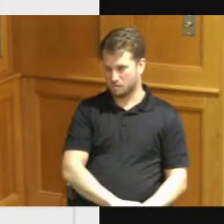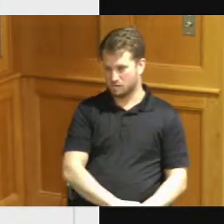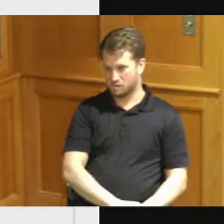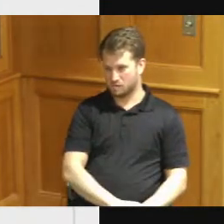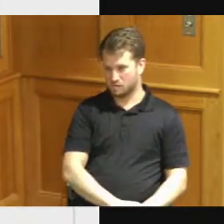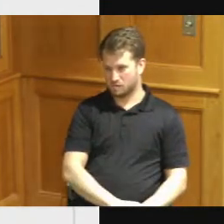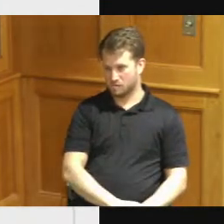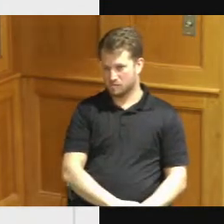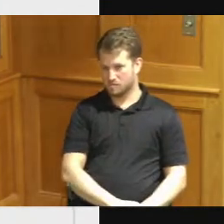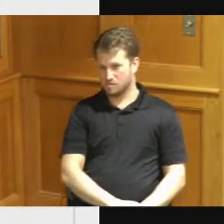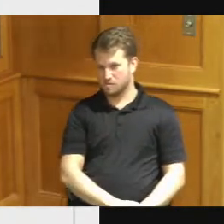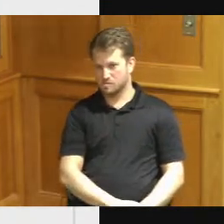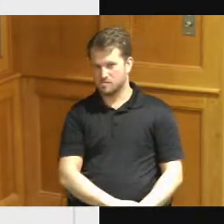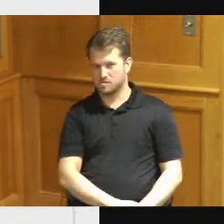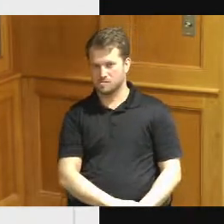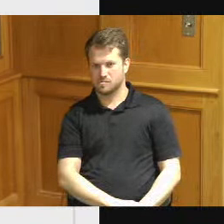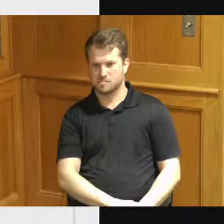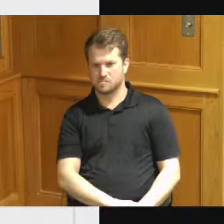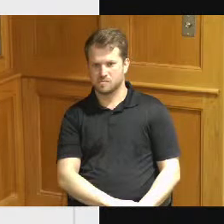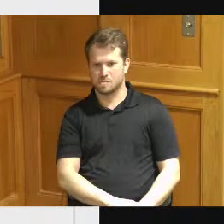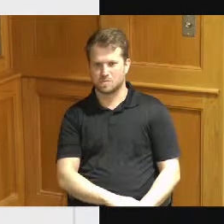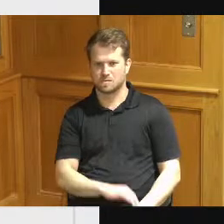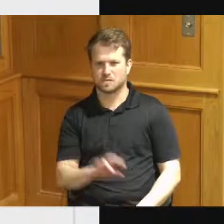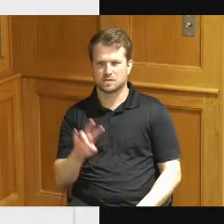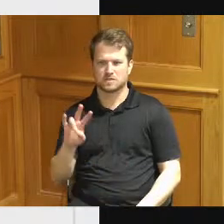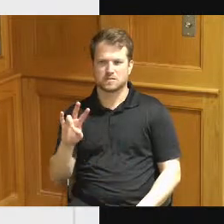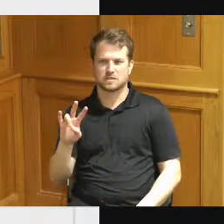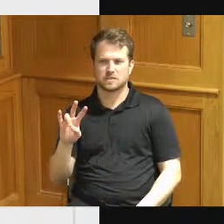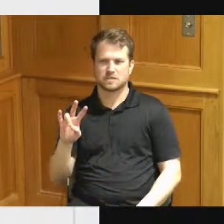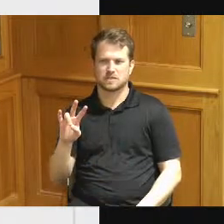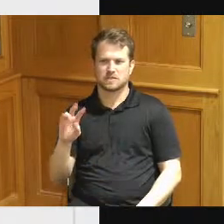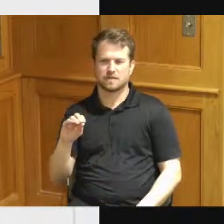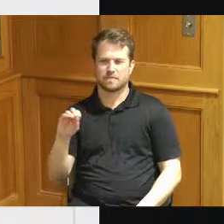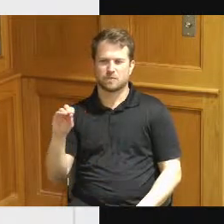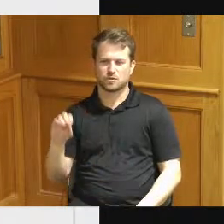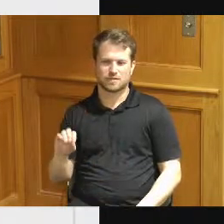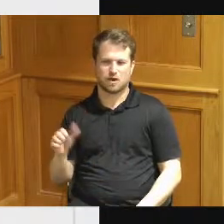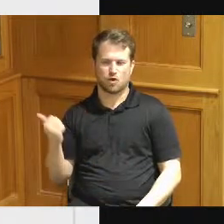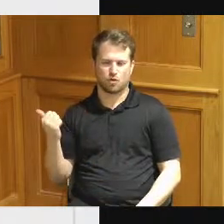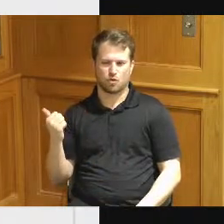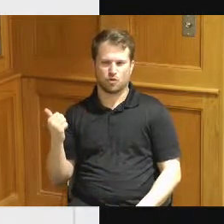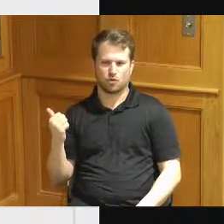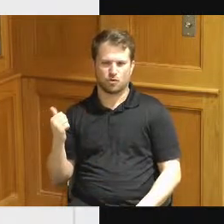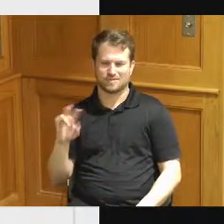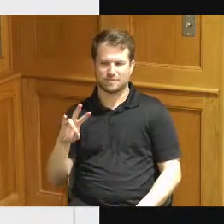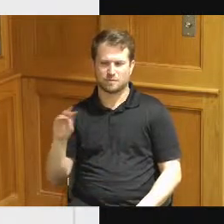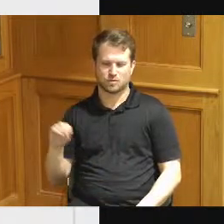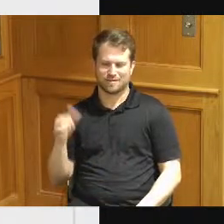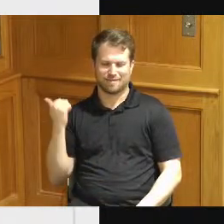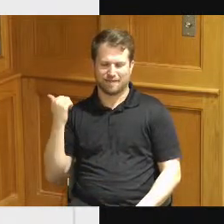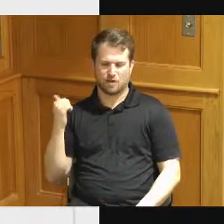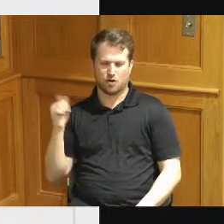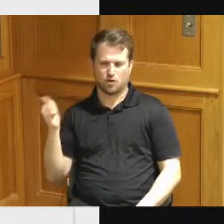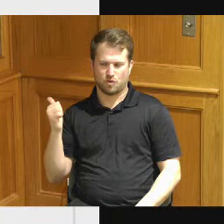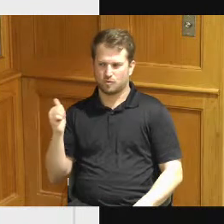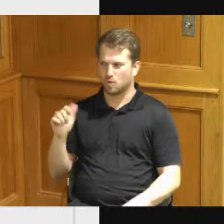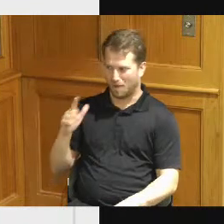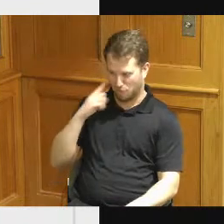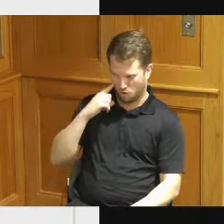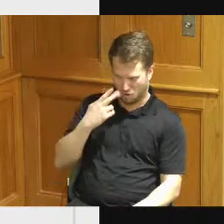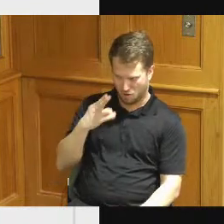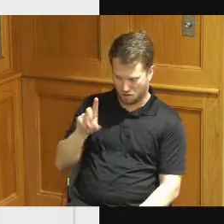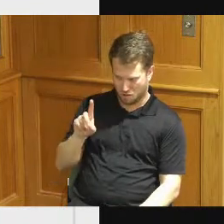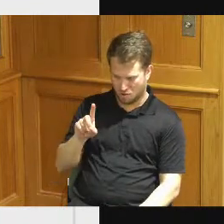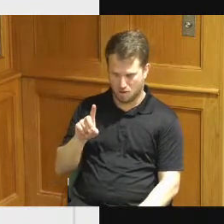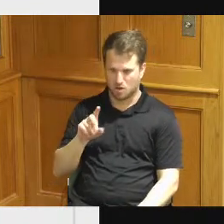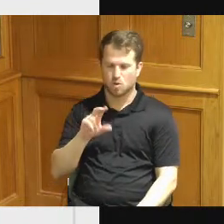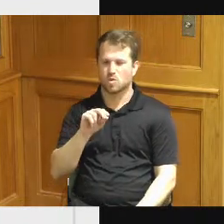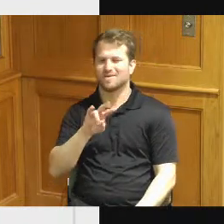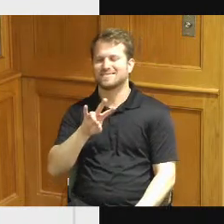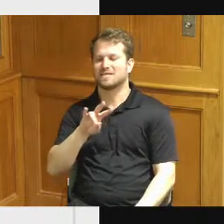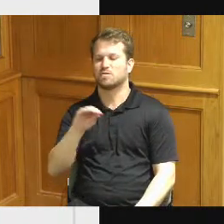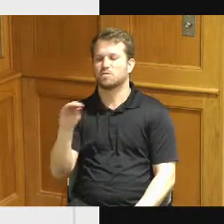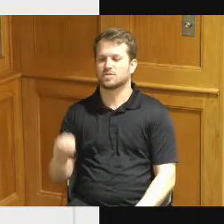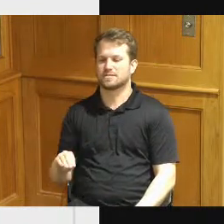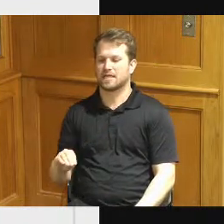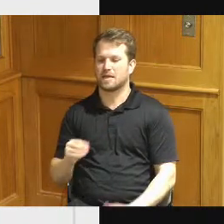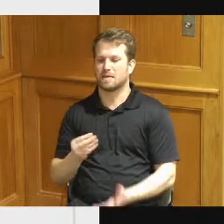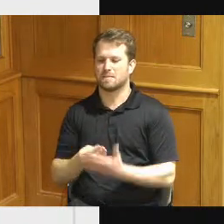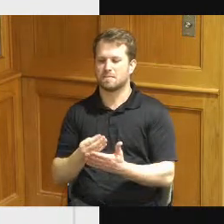Oh I thought that was the HUD system seven percent was the money that we were turning back